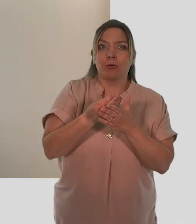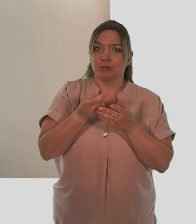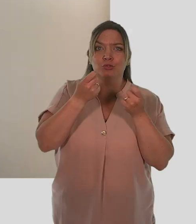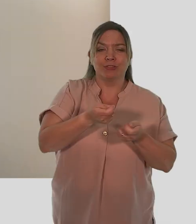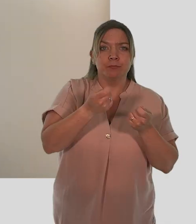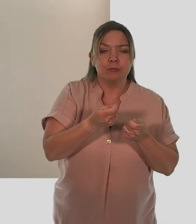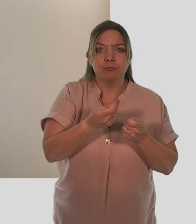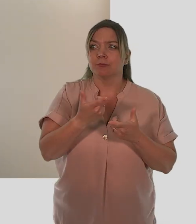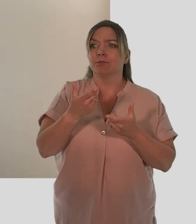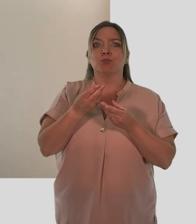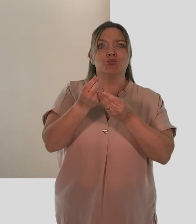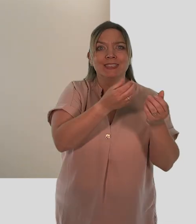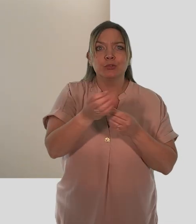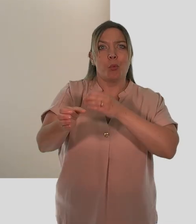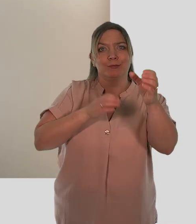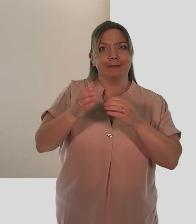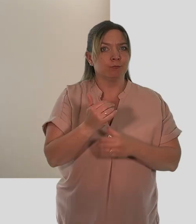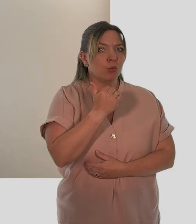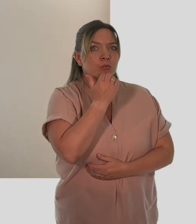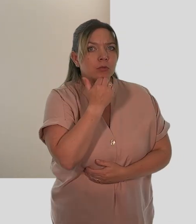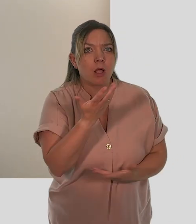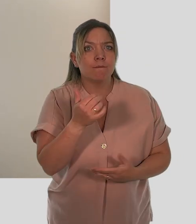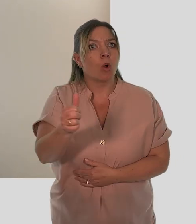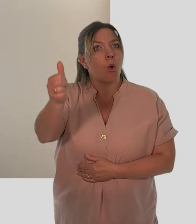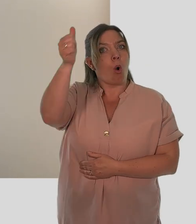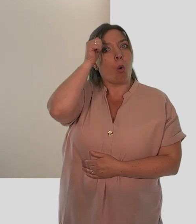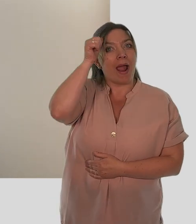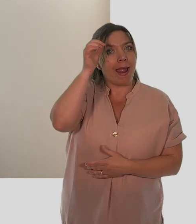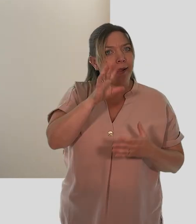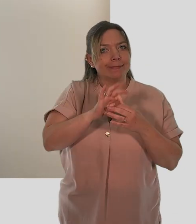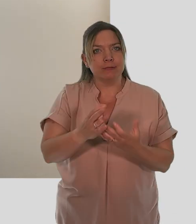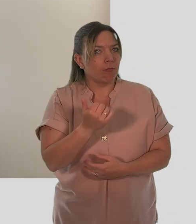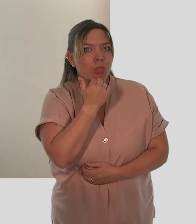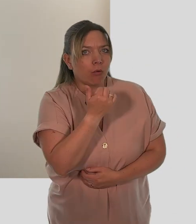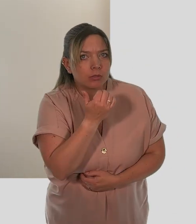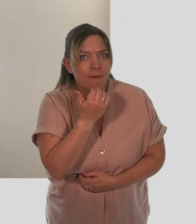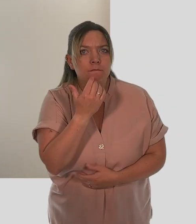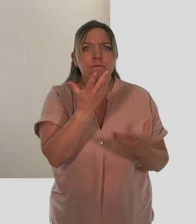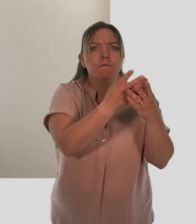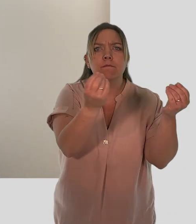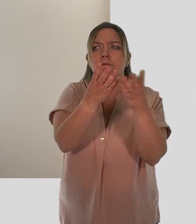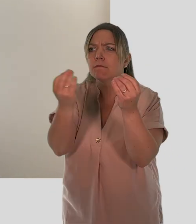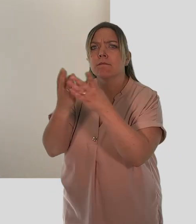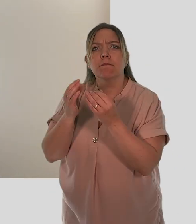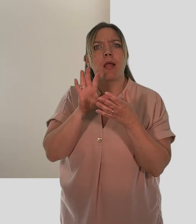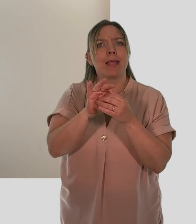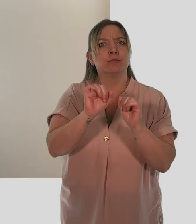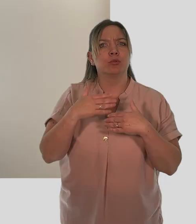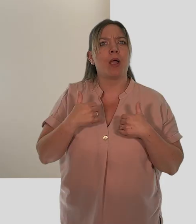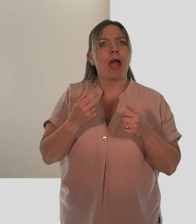We call for greater intergovernmental collaboration to share knowledge and resources across the region.